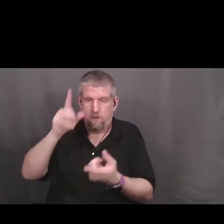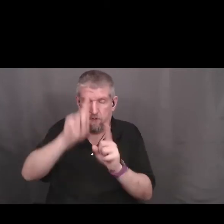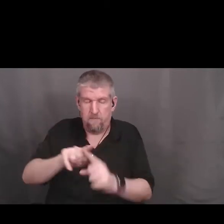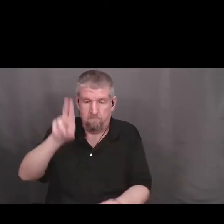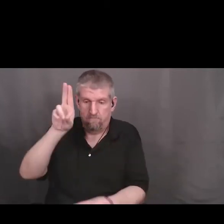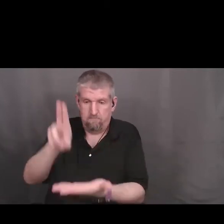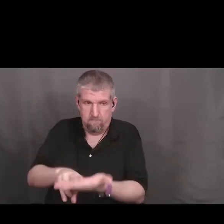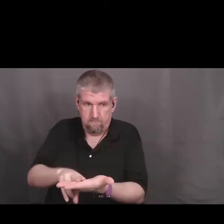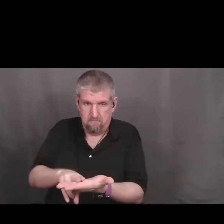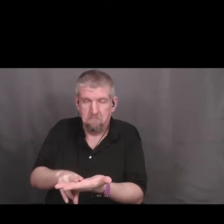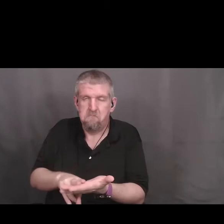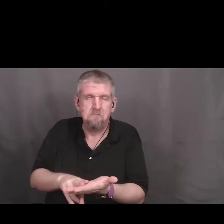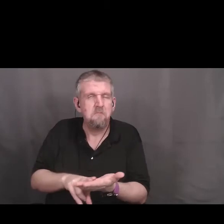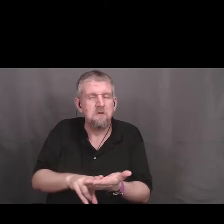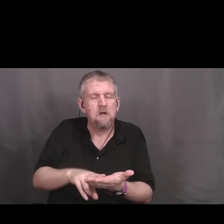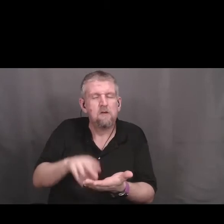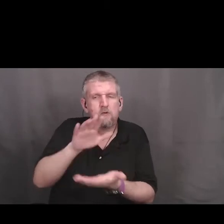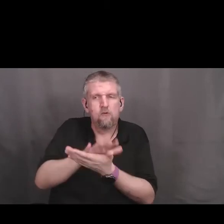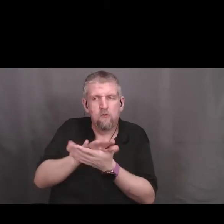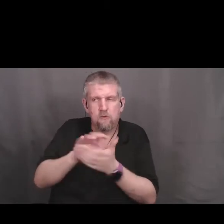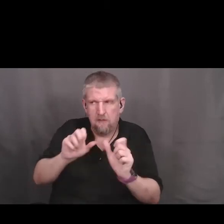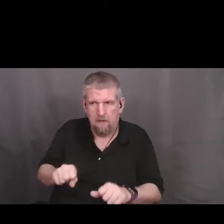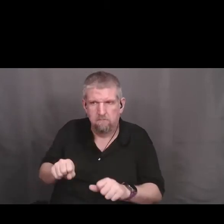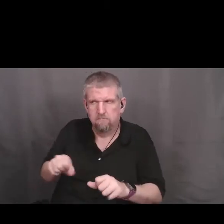now the school can include the parent again